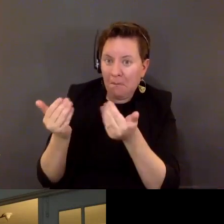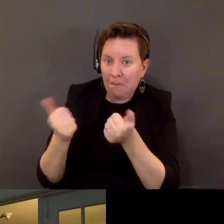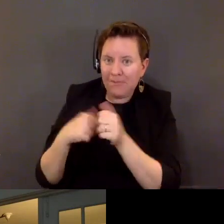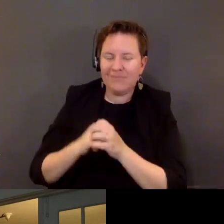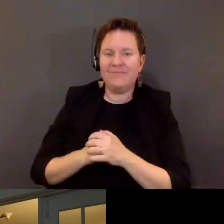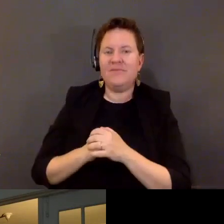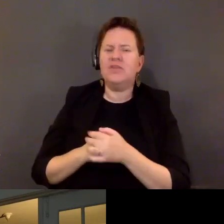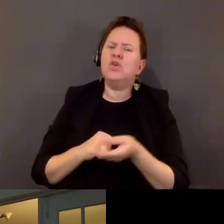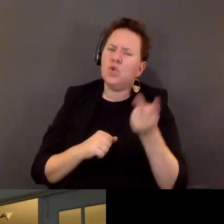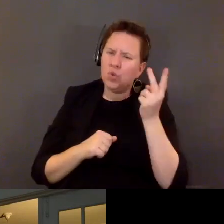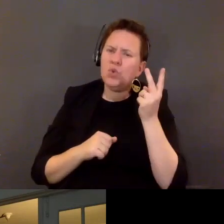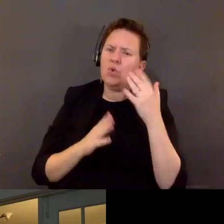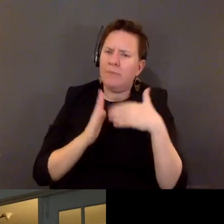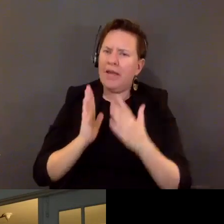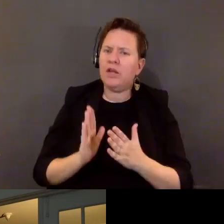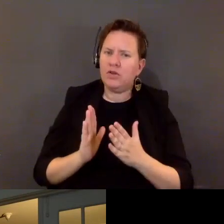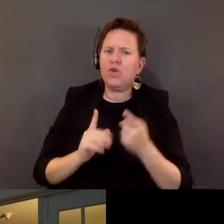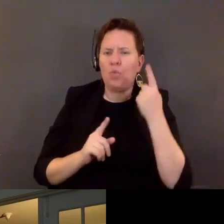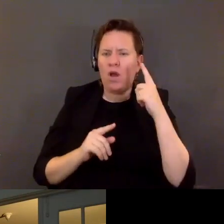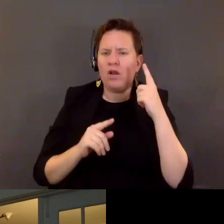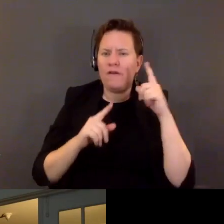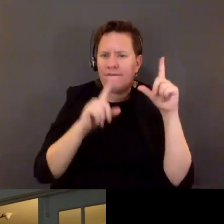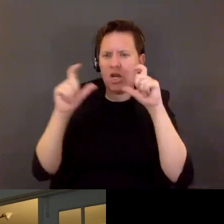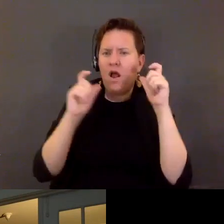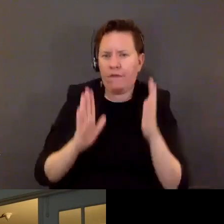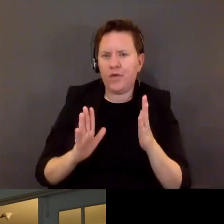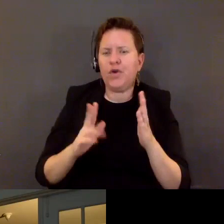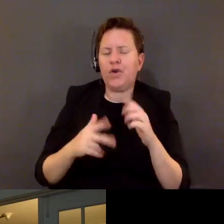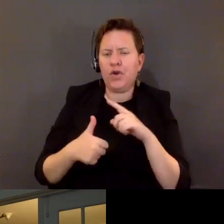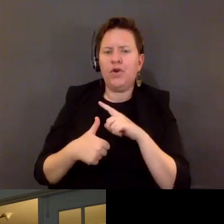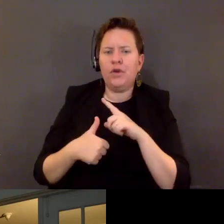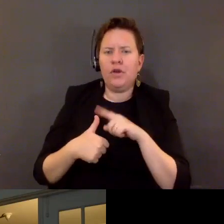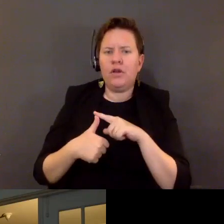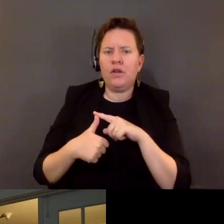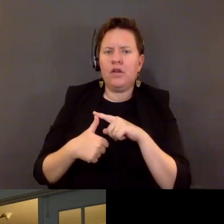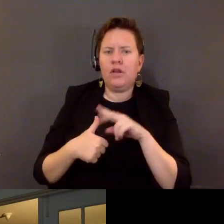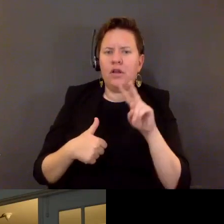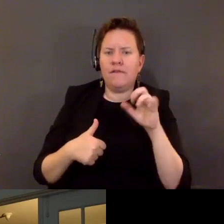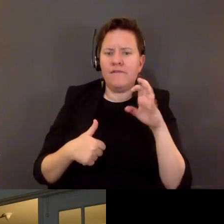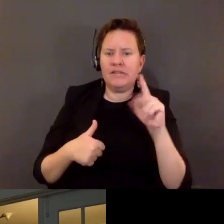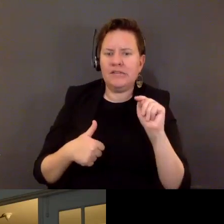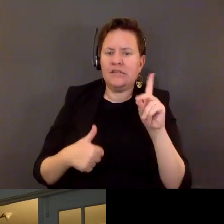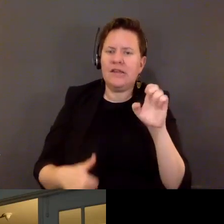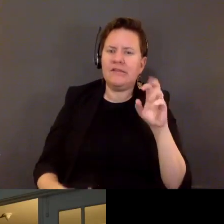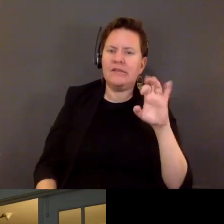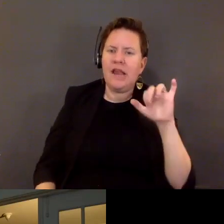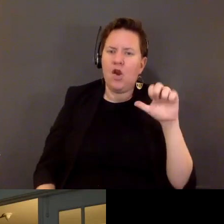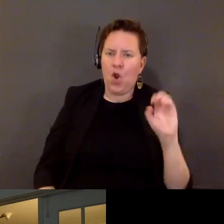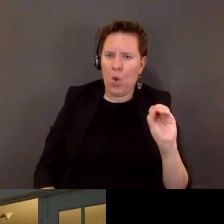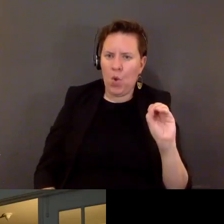peop two painters and one photographer um either vincent desiderio or um um